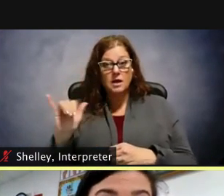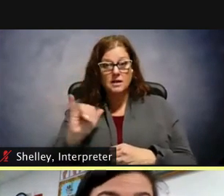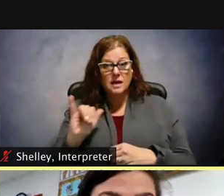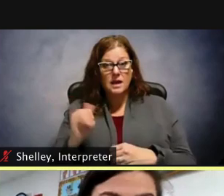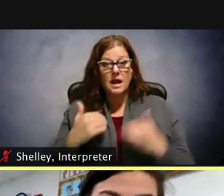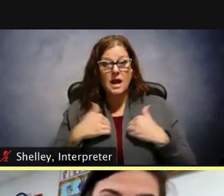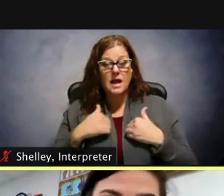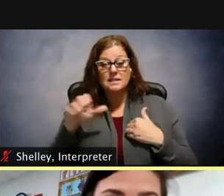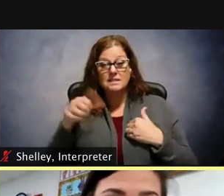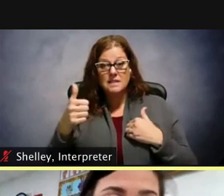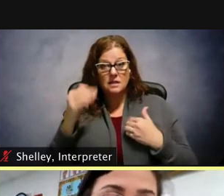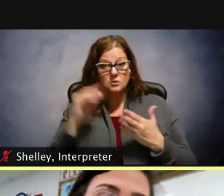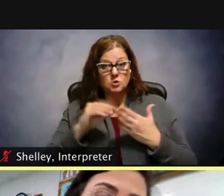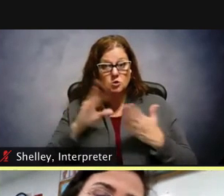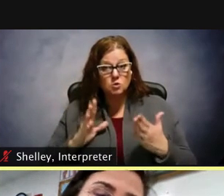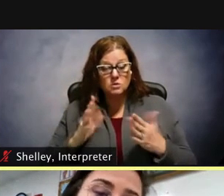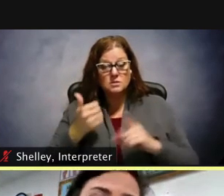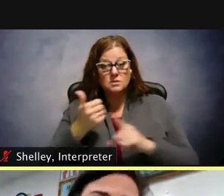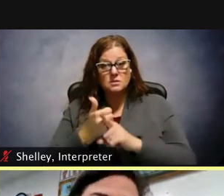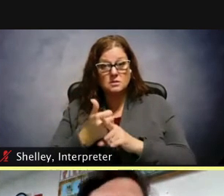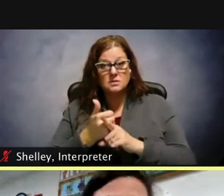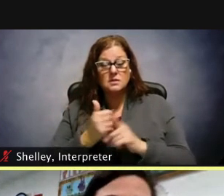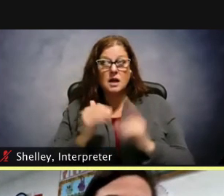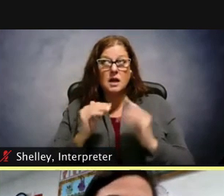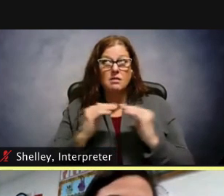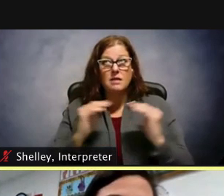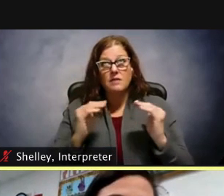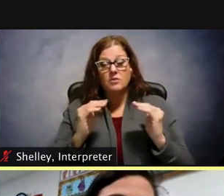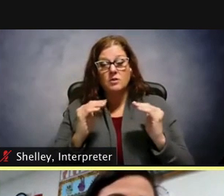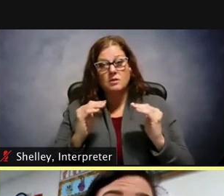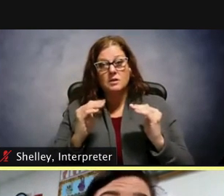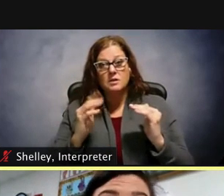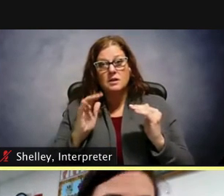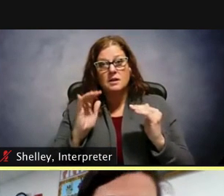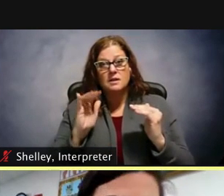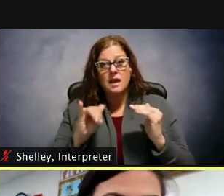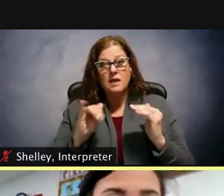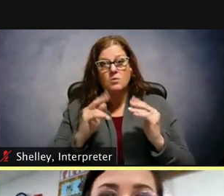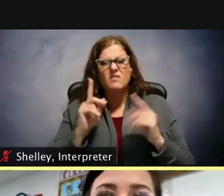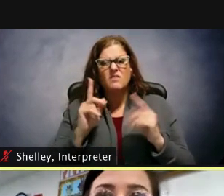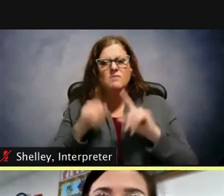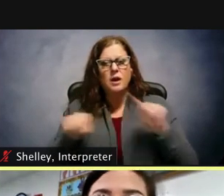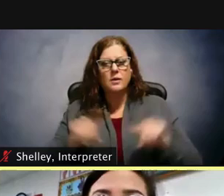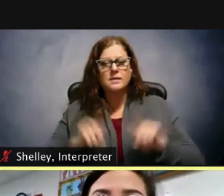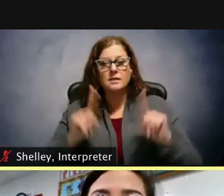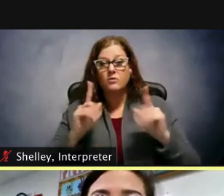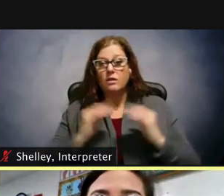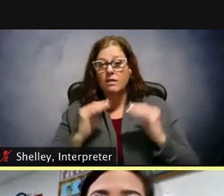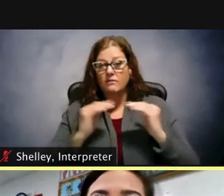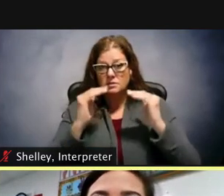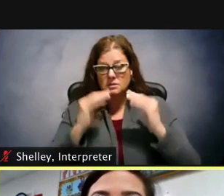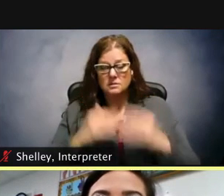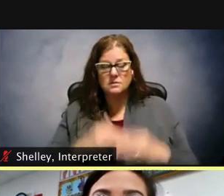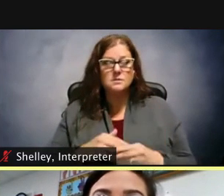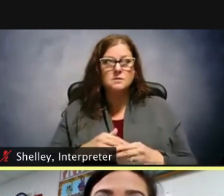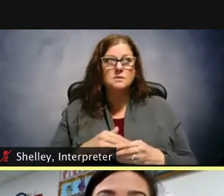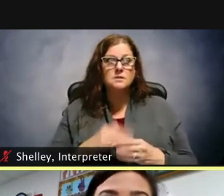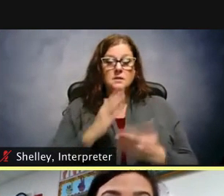10 students that were a level... that were varying levels. So we had students who were performing at